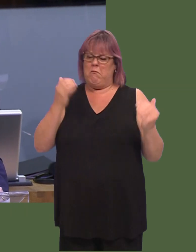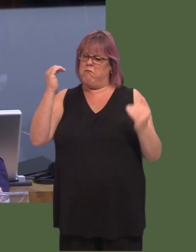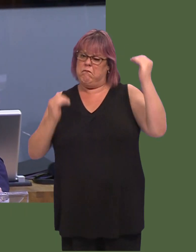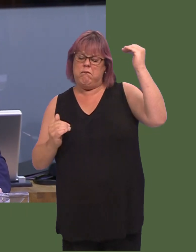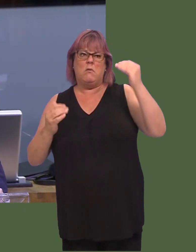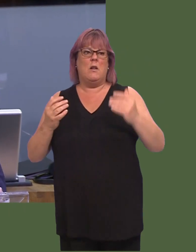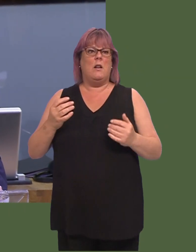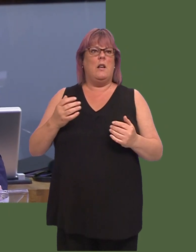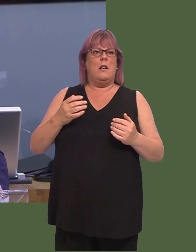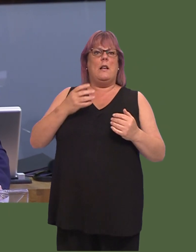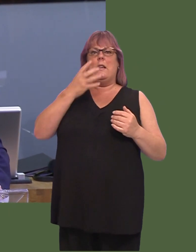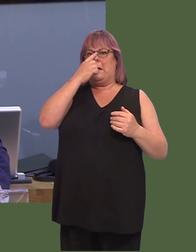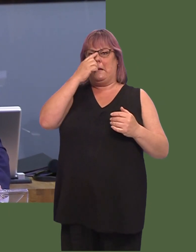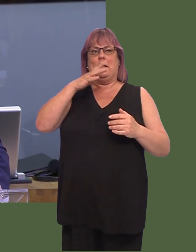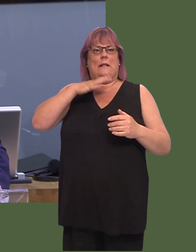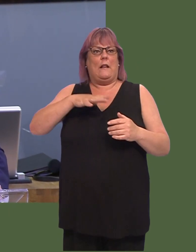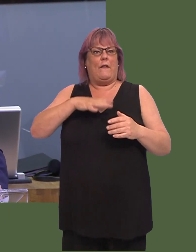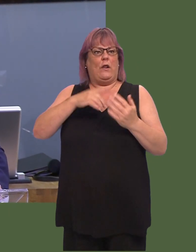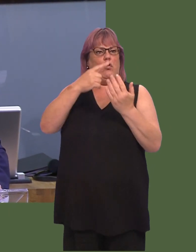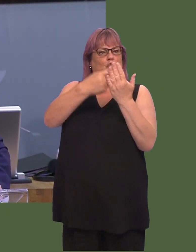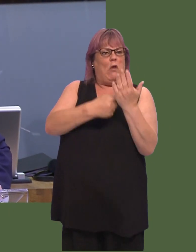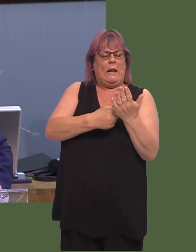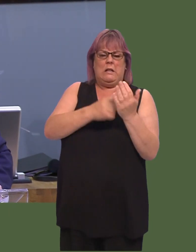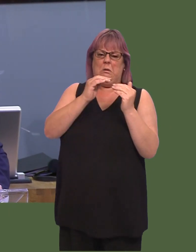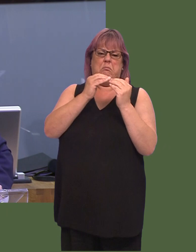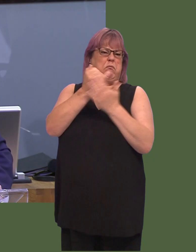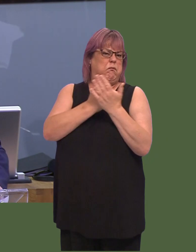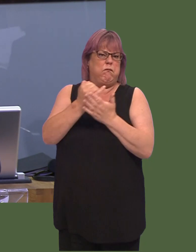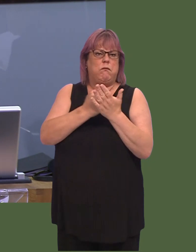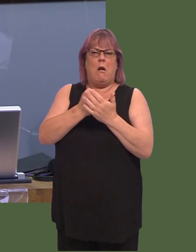Waiting times satisfaction rates are down, according to your own Government's survey,